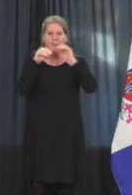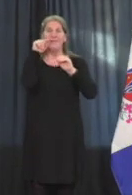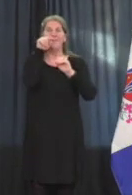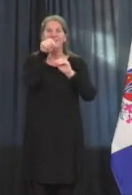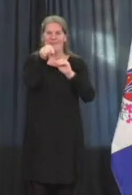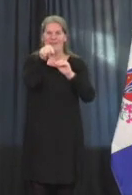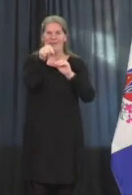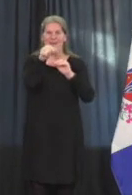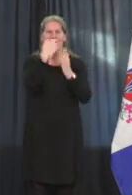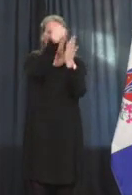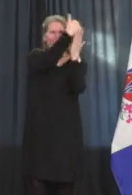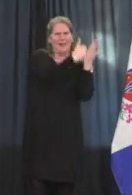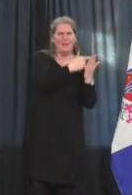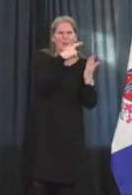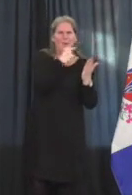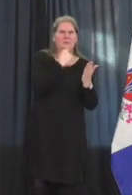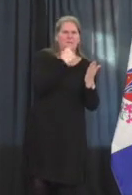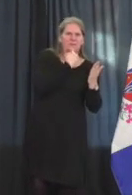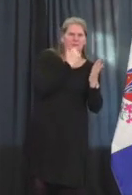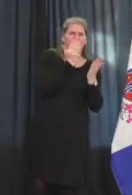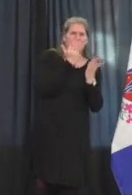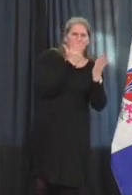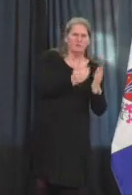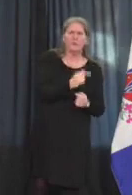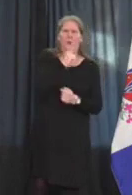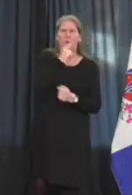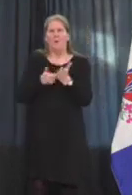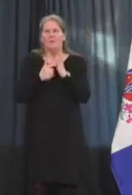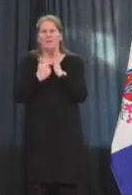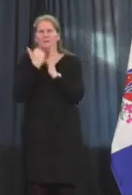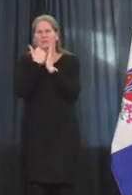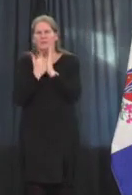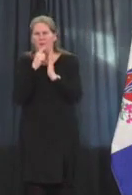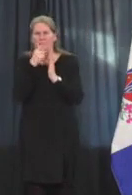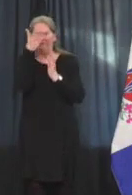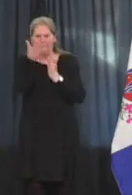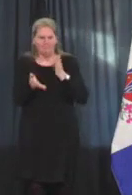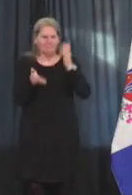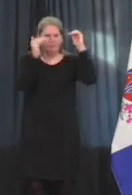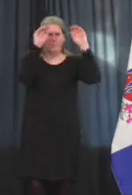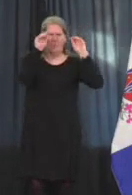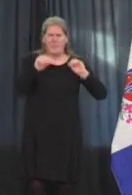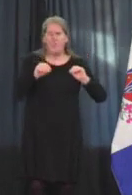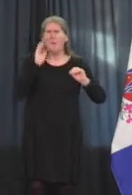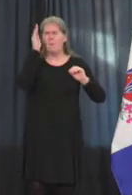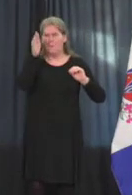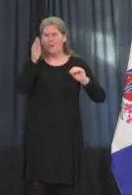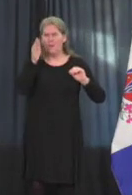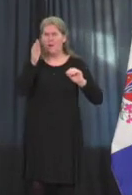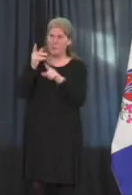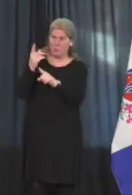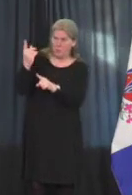INFORMATION THAT WE CAN THERE. AND SO I THINK THE QUESTION THAT I HEARD FROM JULIEN IS WILL MINING BE CONSIDERED CRITICAL.